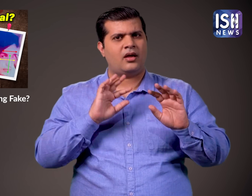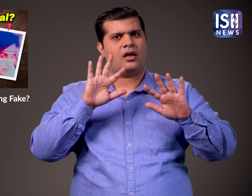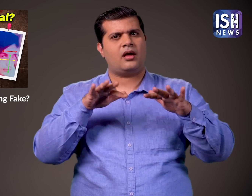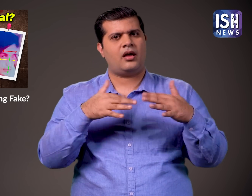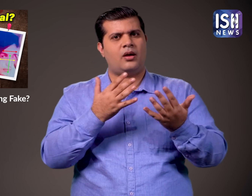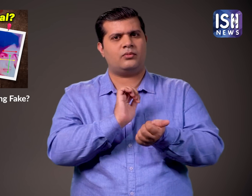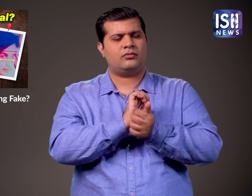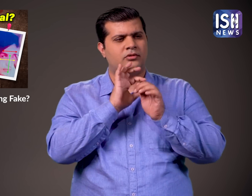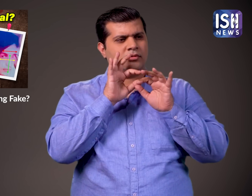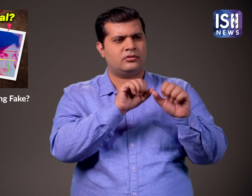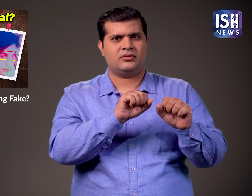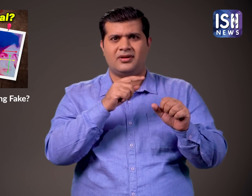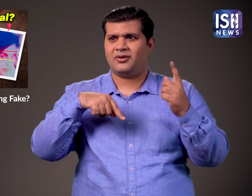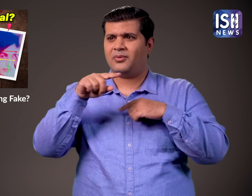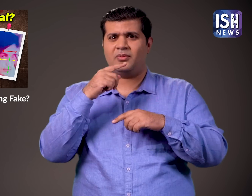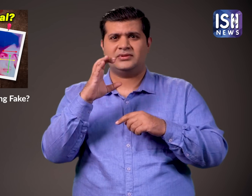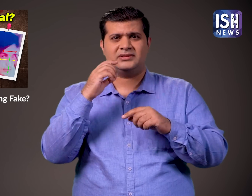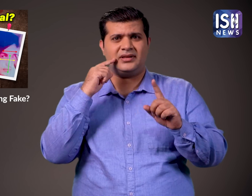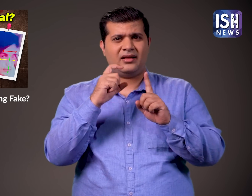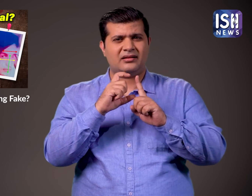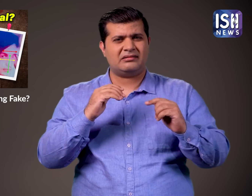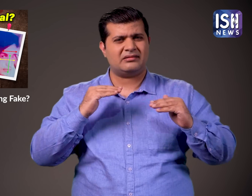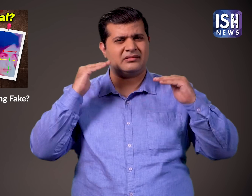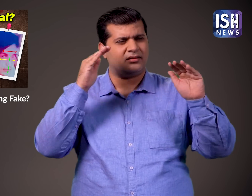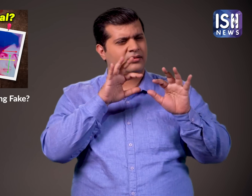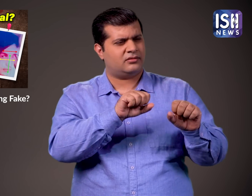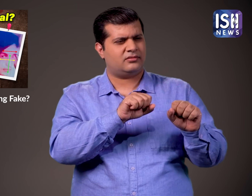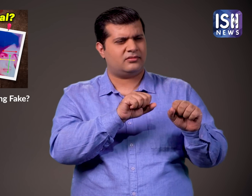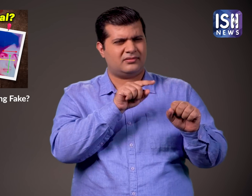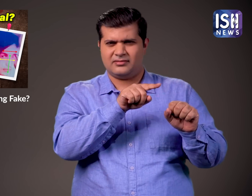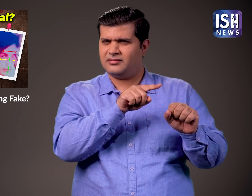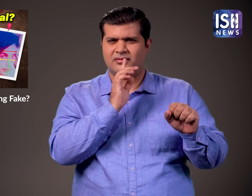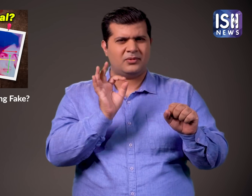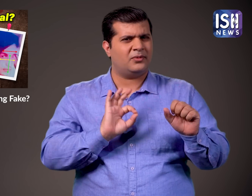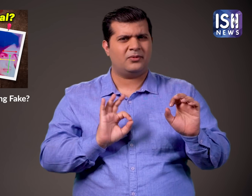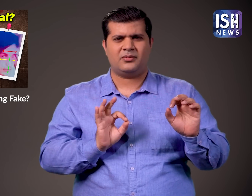How did the CID arrest Shehzad? How such an expert organisation arrest him like that?